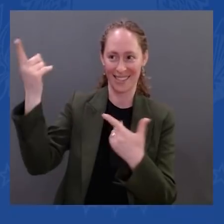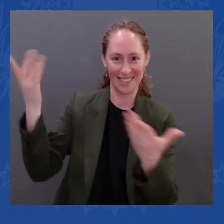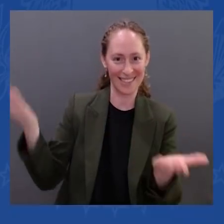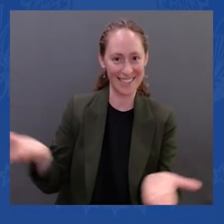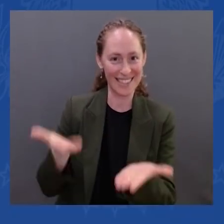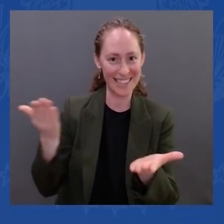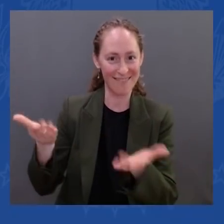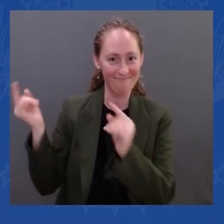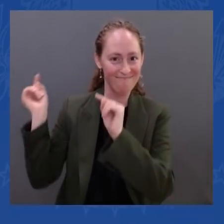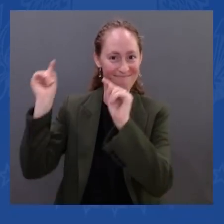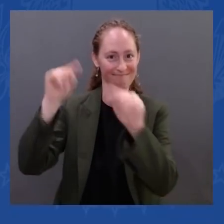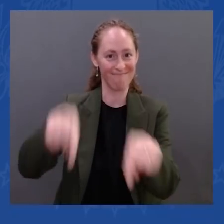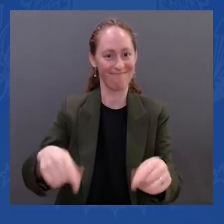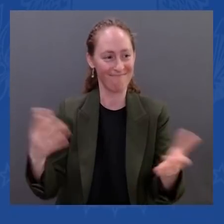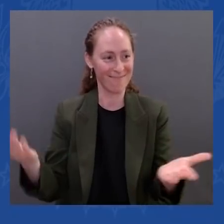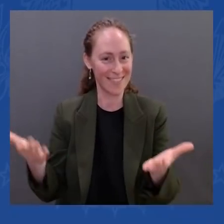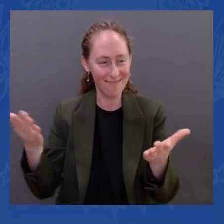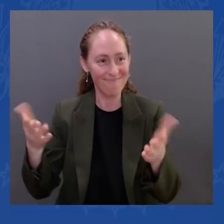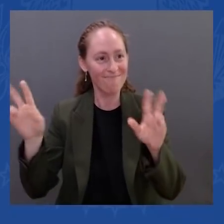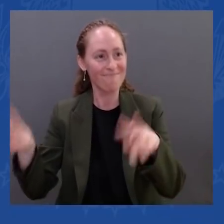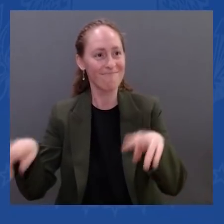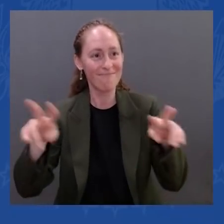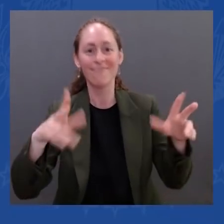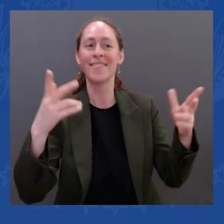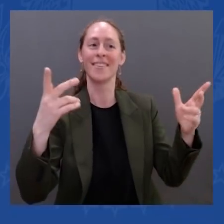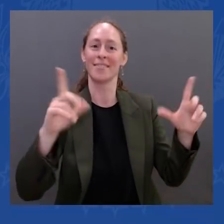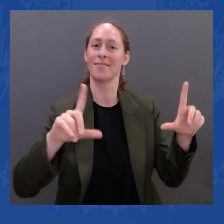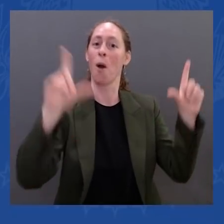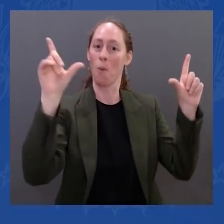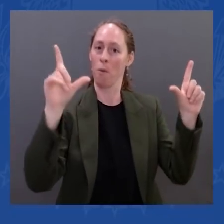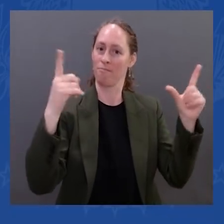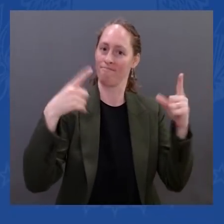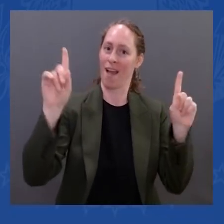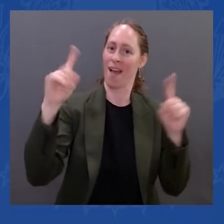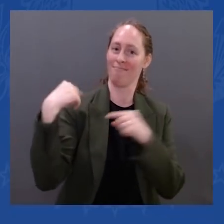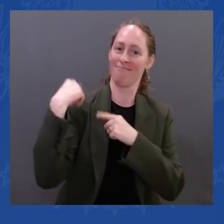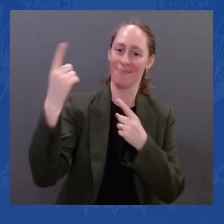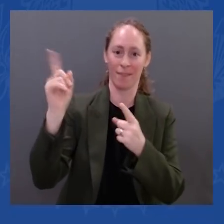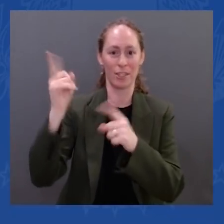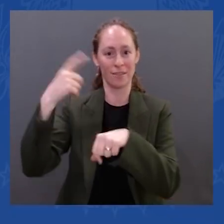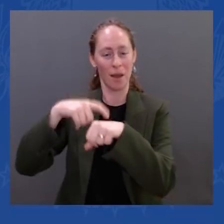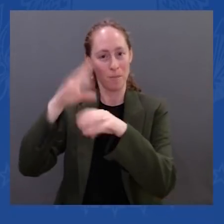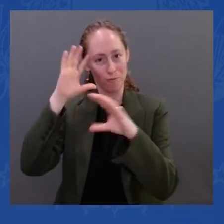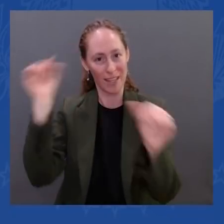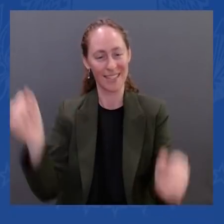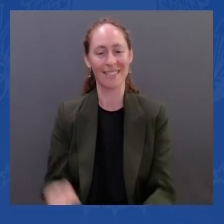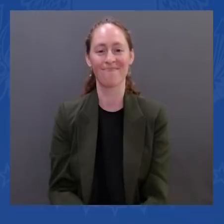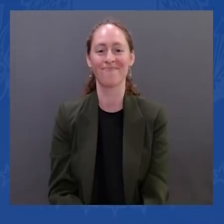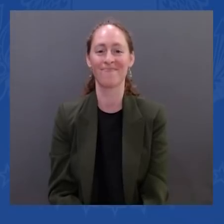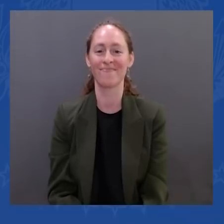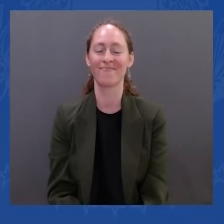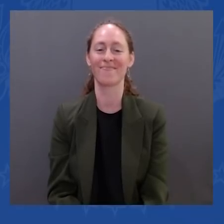The United States is Japan's only ally who shares the universal values of freedom,